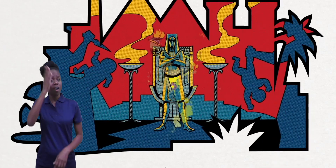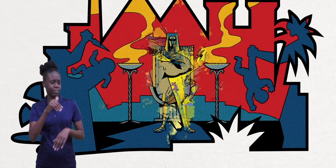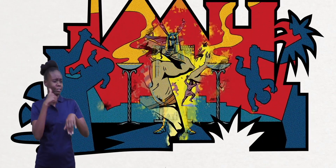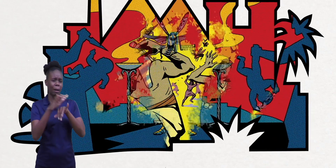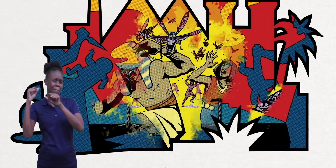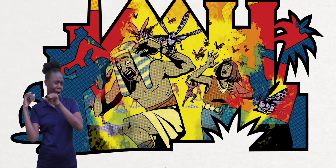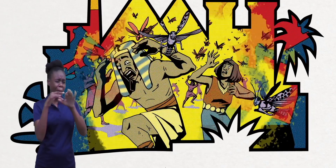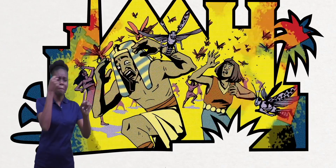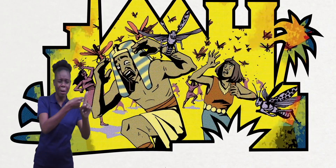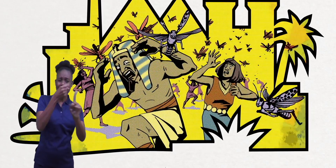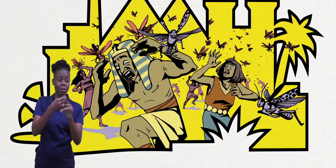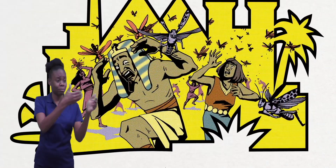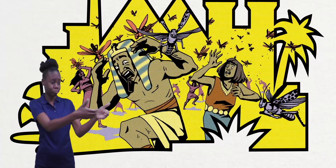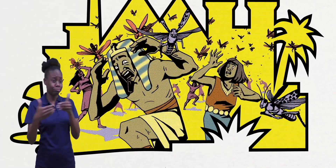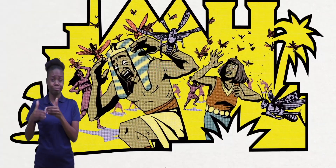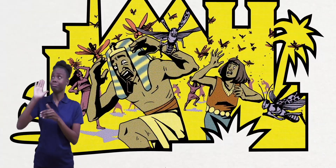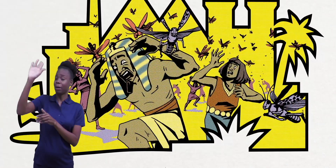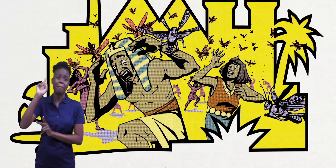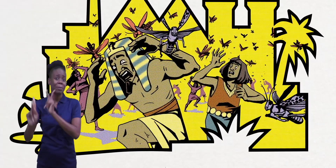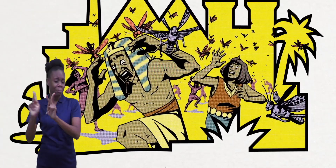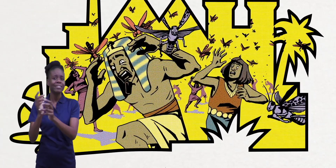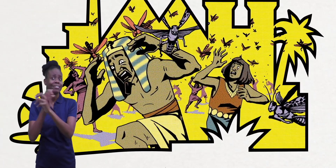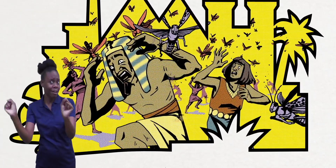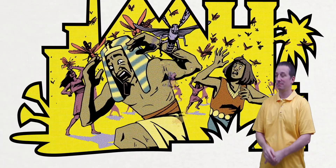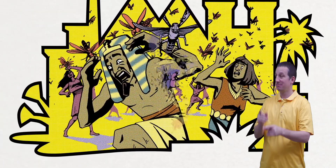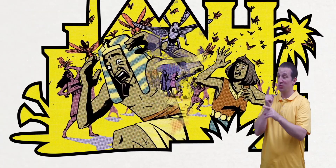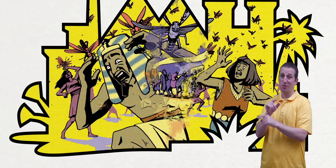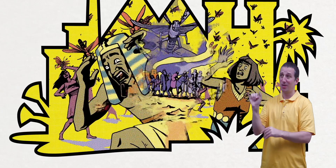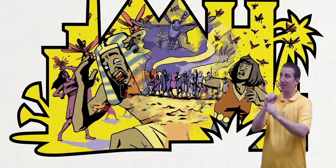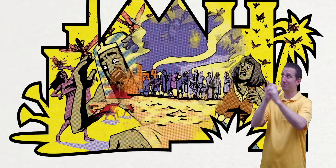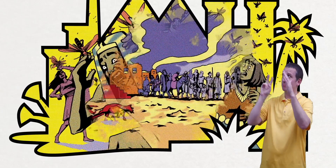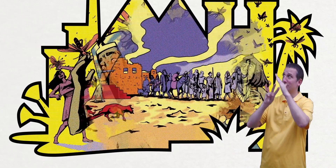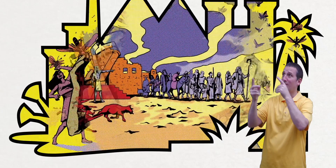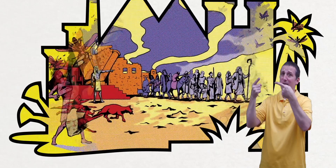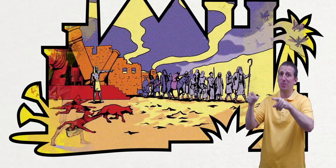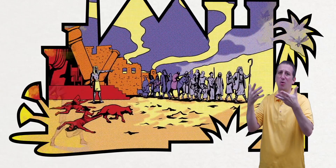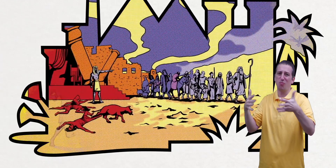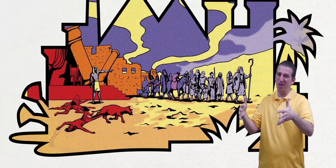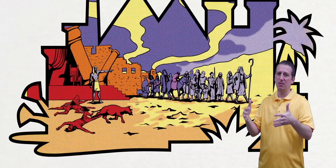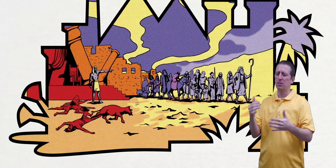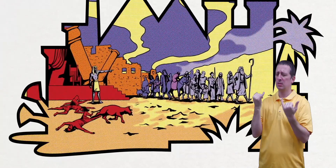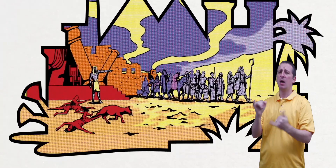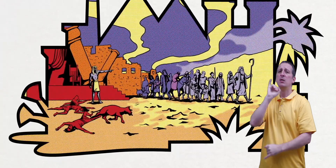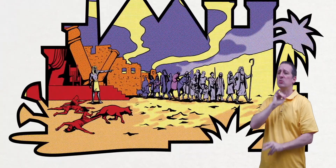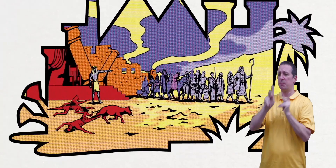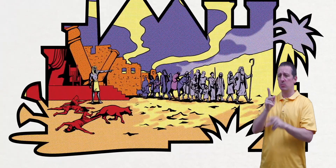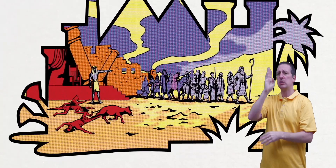Jon: God’s going to send some plagues and rescue his people. Tim: It’s like you saw it coming! After the Israelites